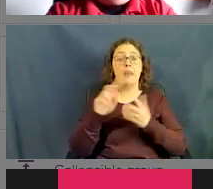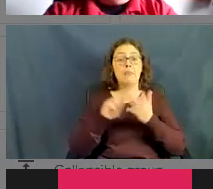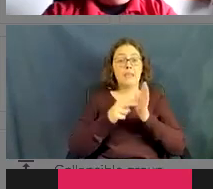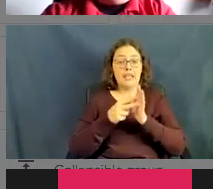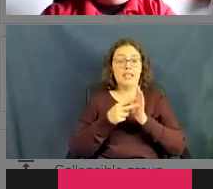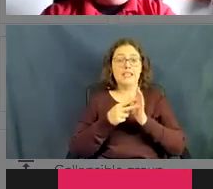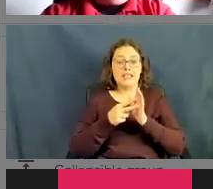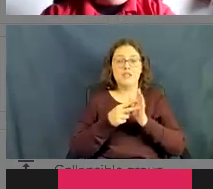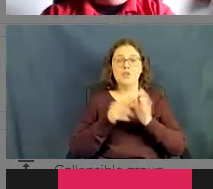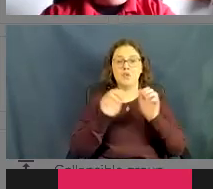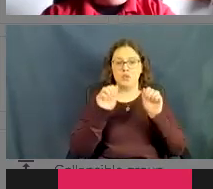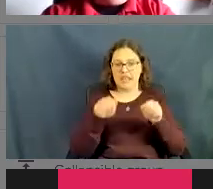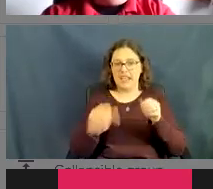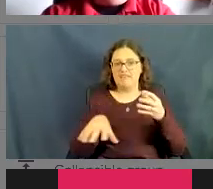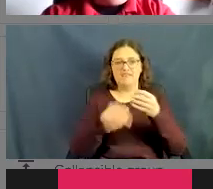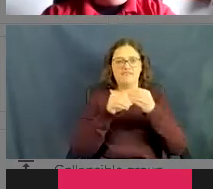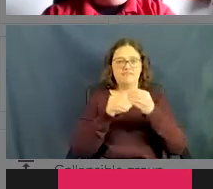academic skills and employability skills.